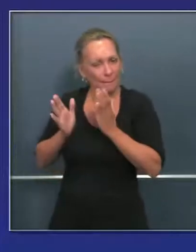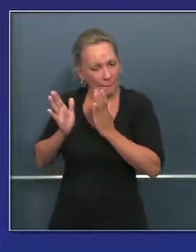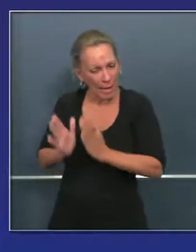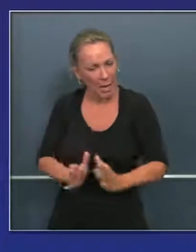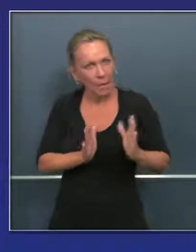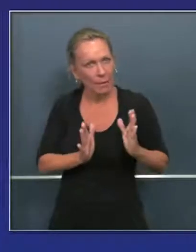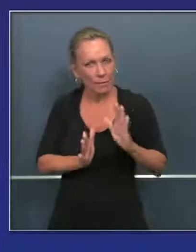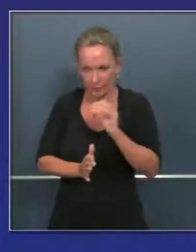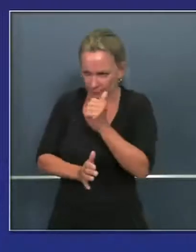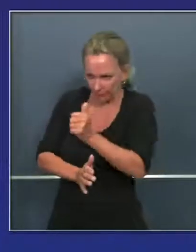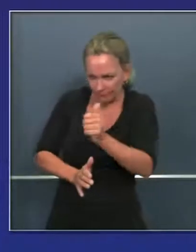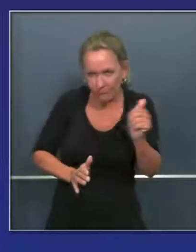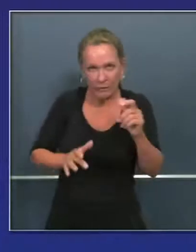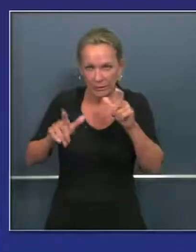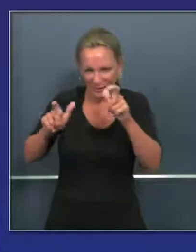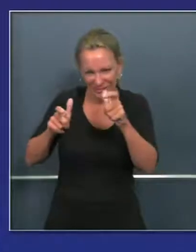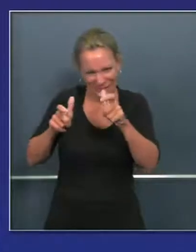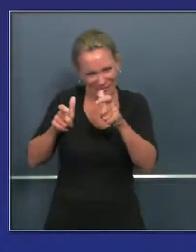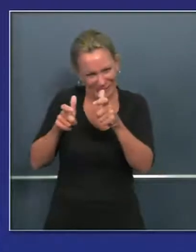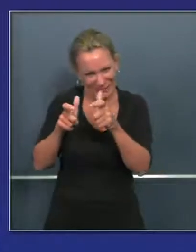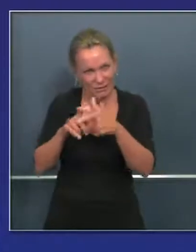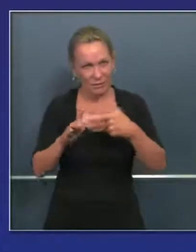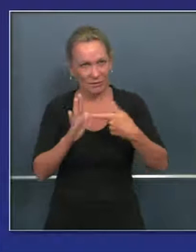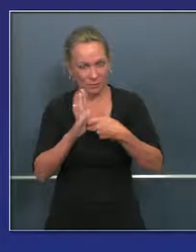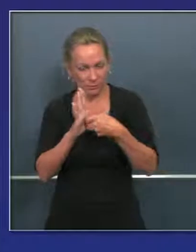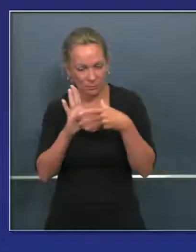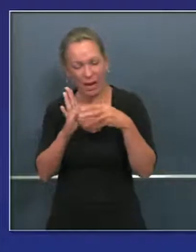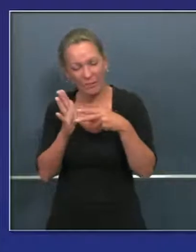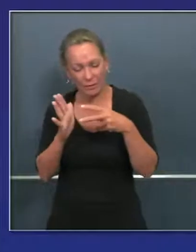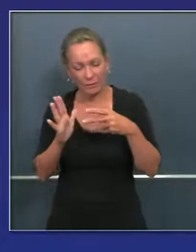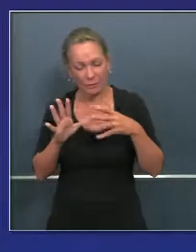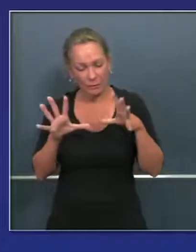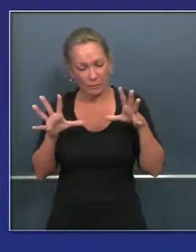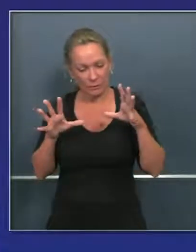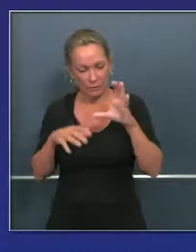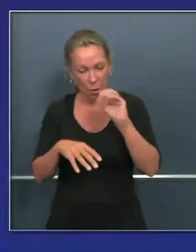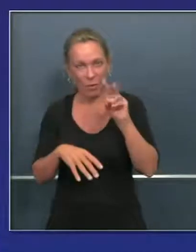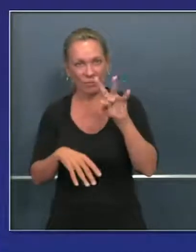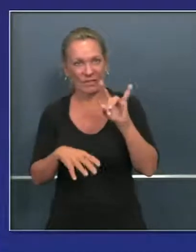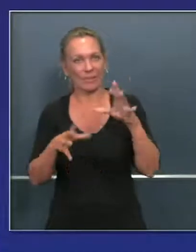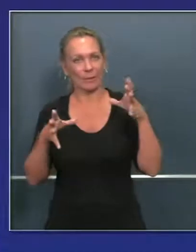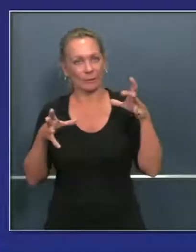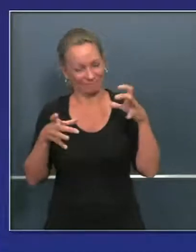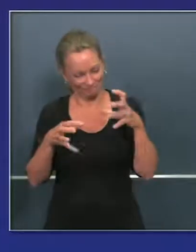in on that around Imperial County and the supports we're providing that County and obviously now the